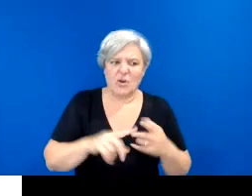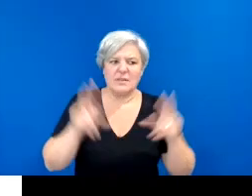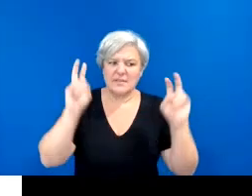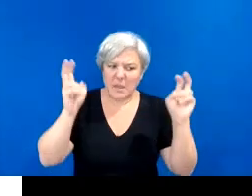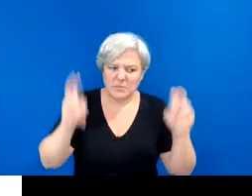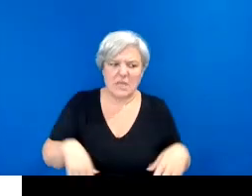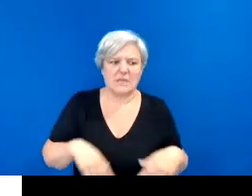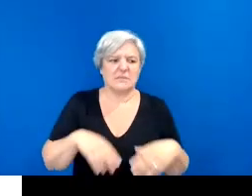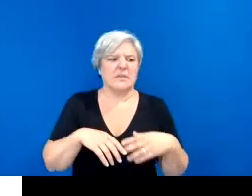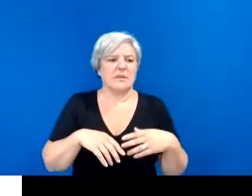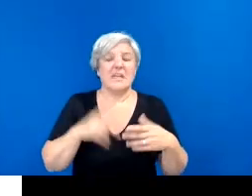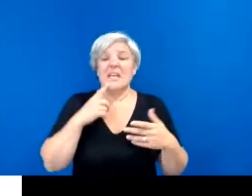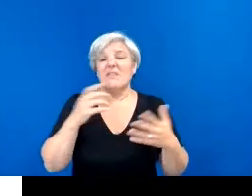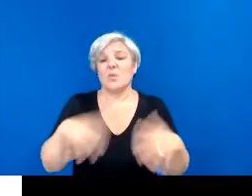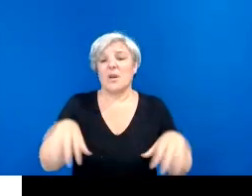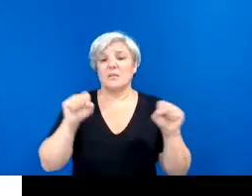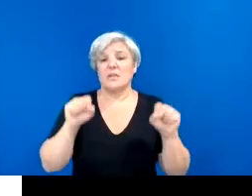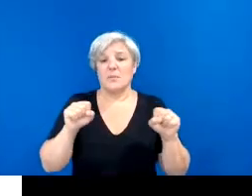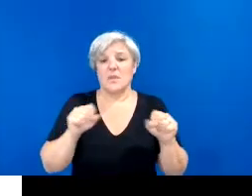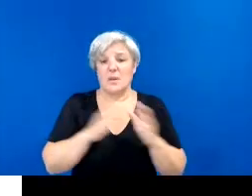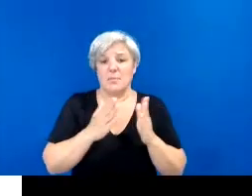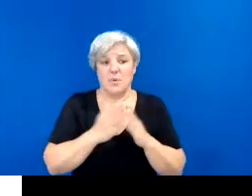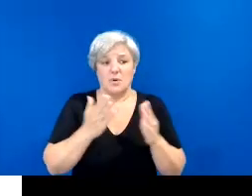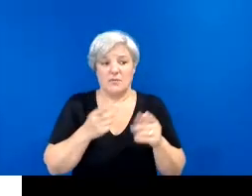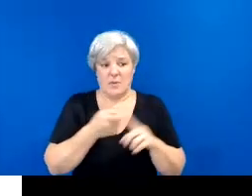And then if you want to adopt a textbook from SUNY, they would like to know.